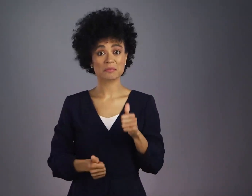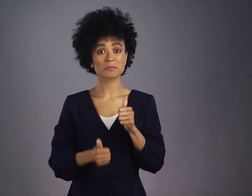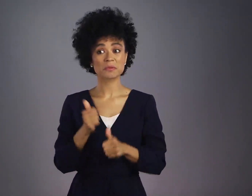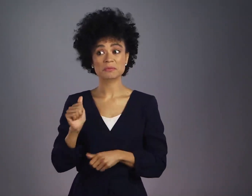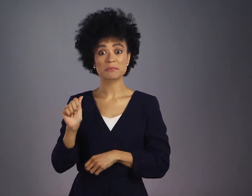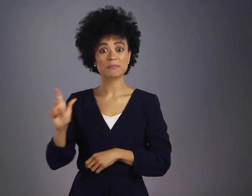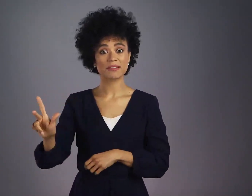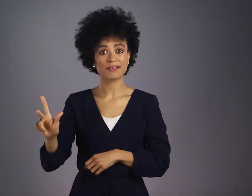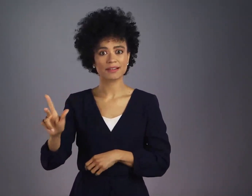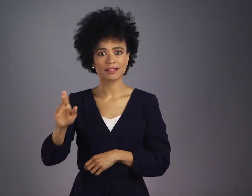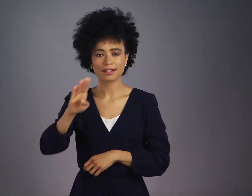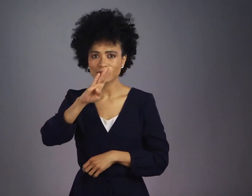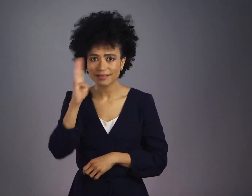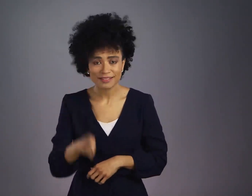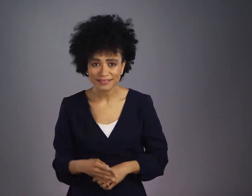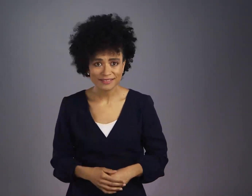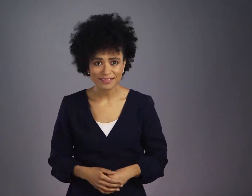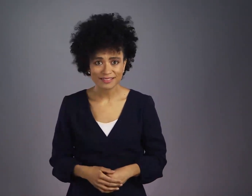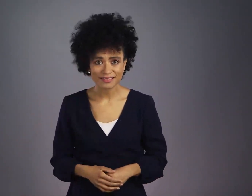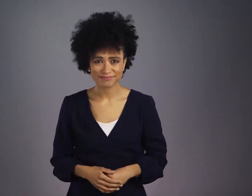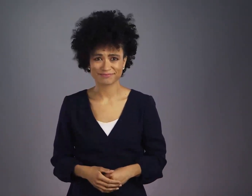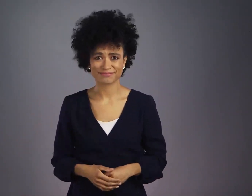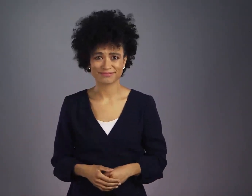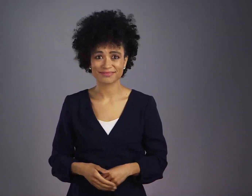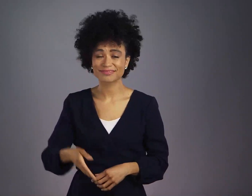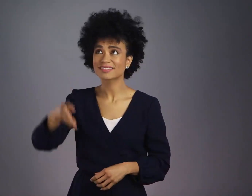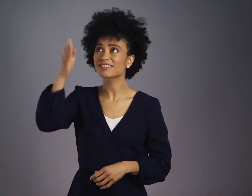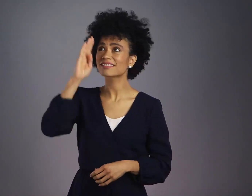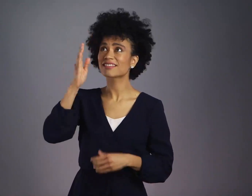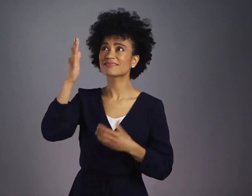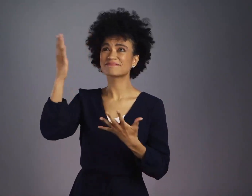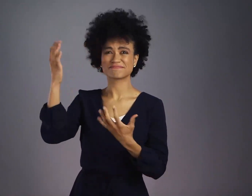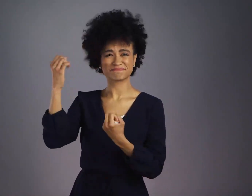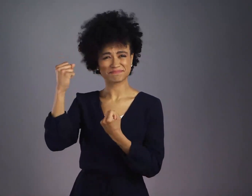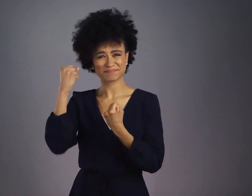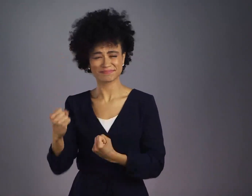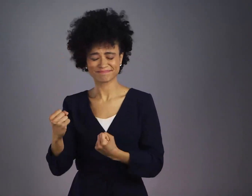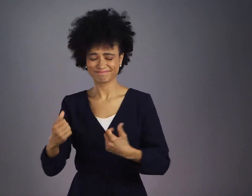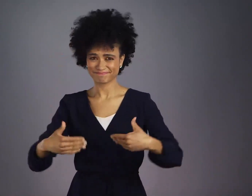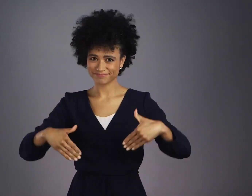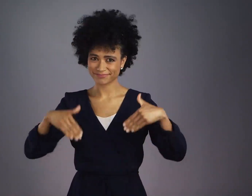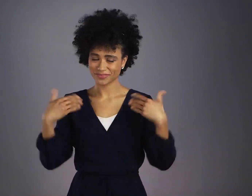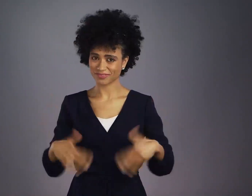The majority have never returned. The power of God goes deep!